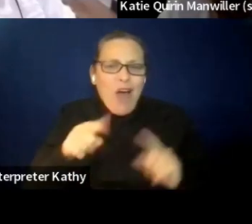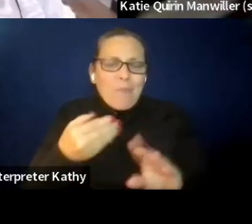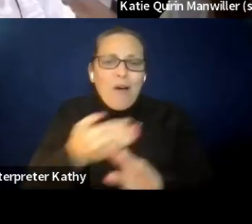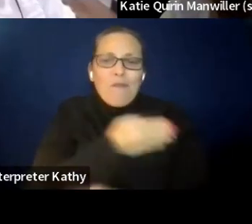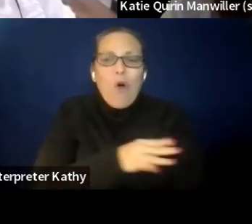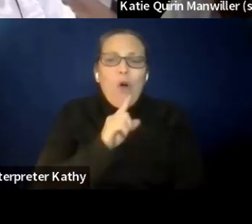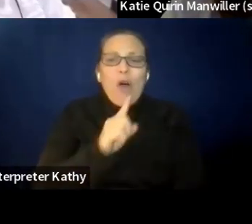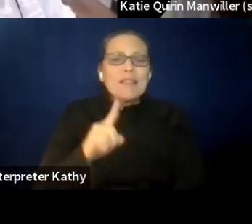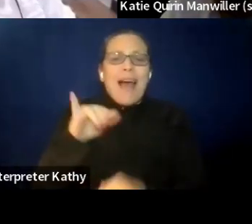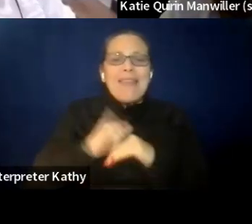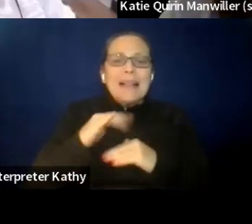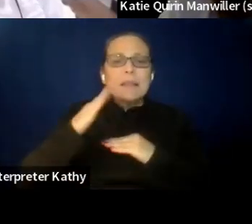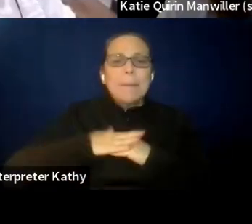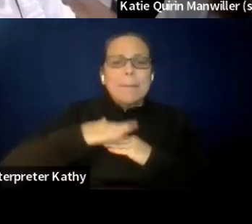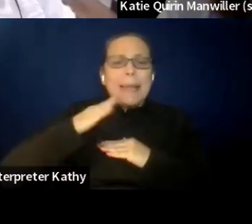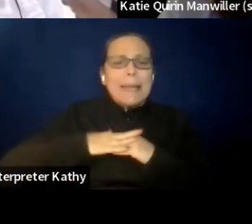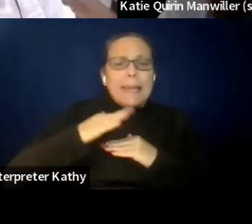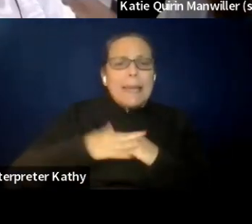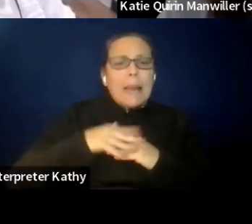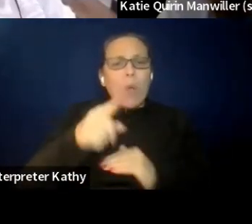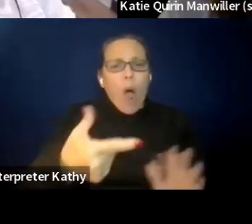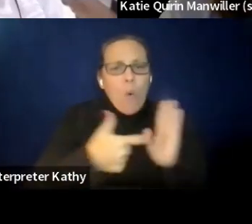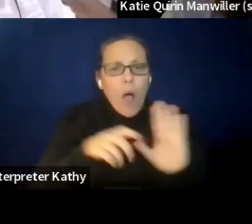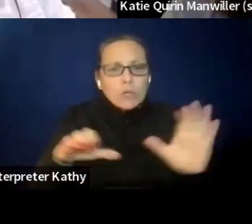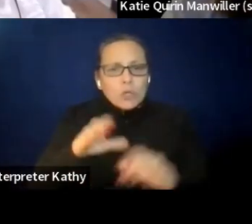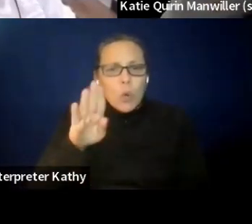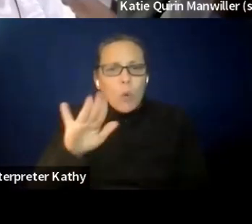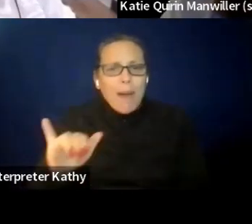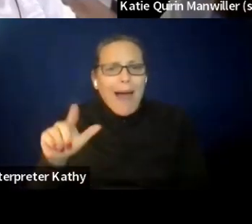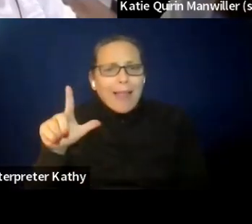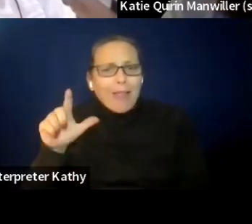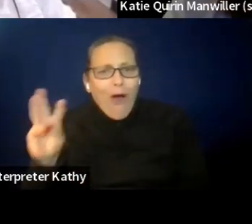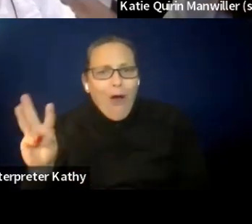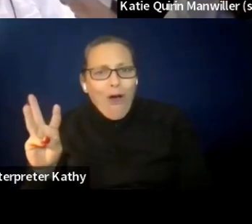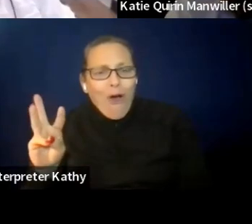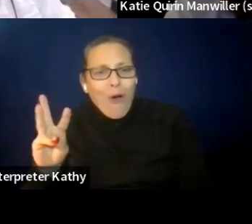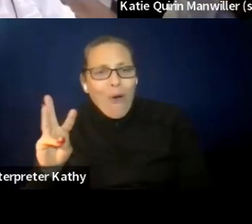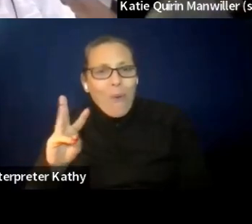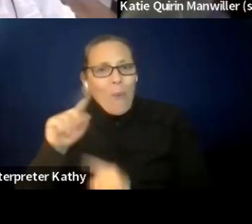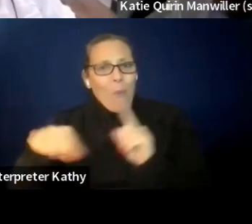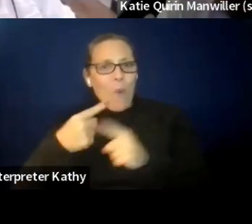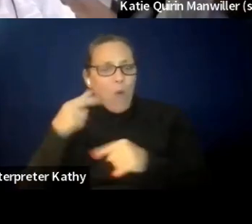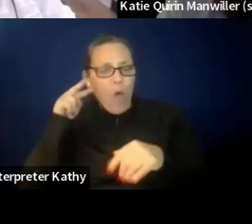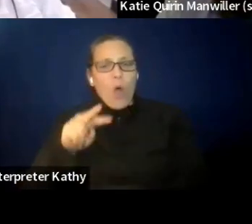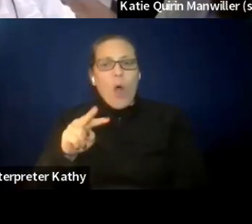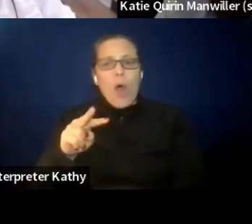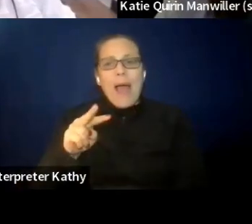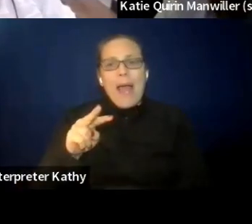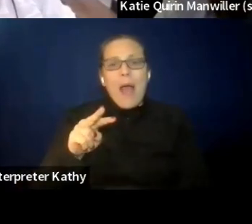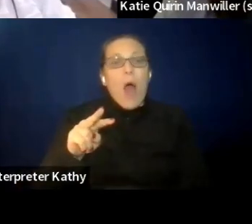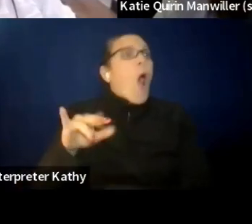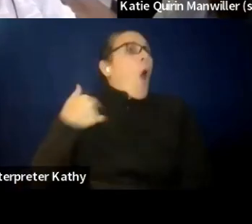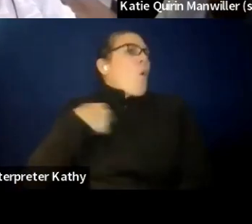just means ADA compliance, which, again, like we talked about earlier, it's the floor. That's the bare minimum you are